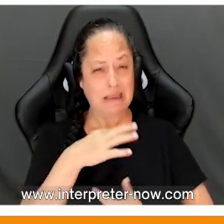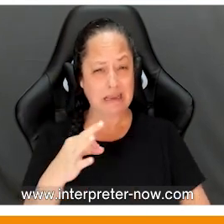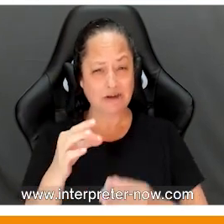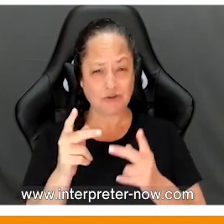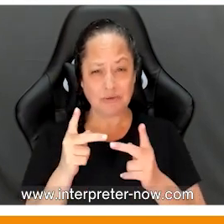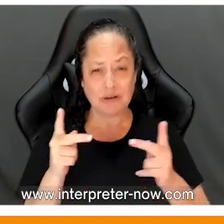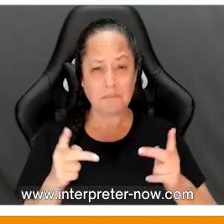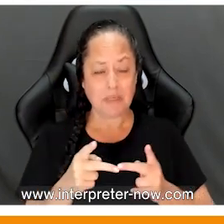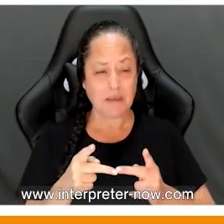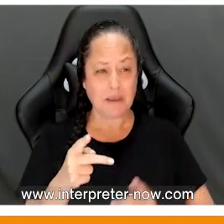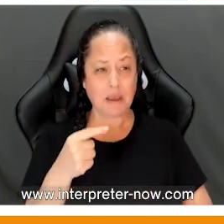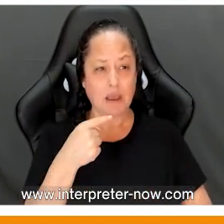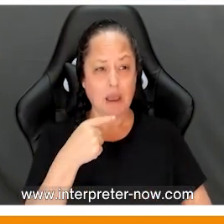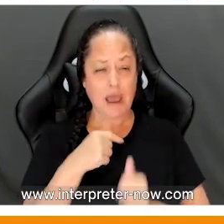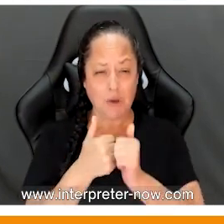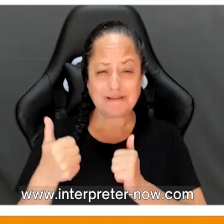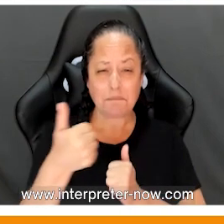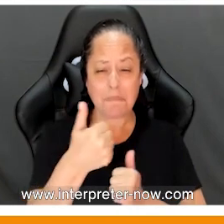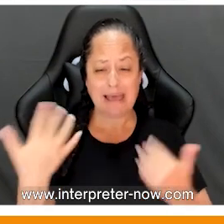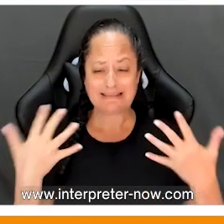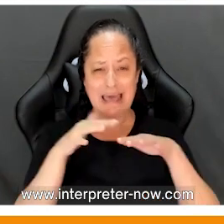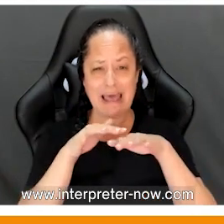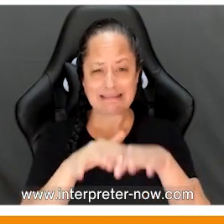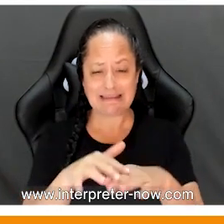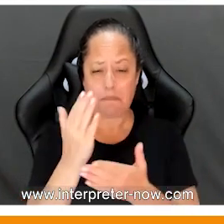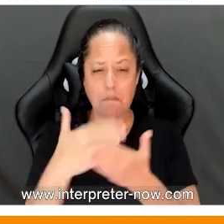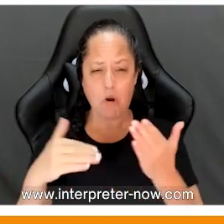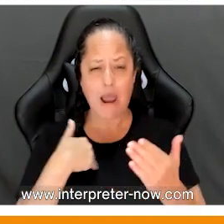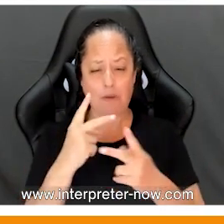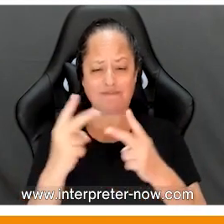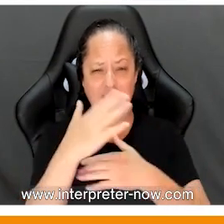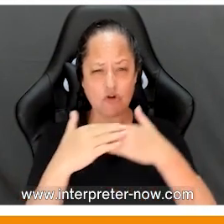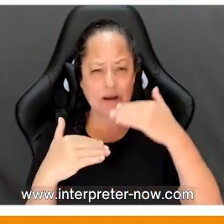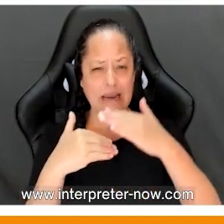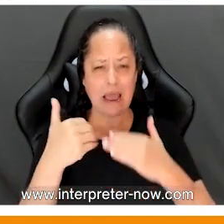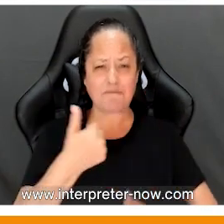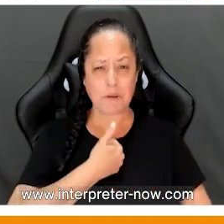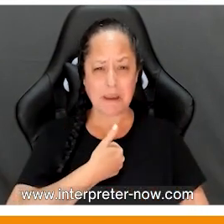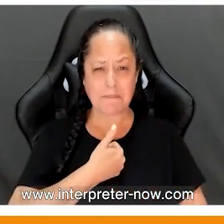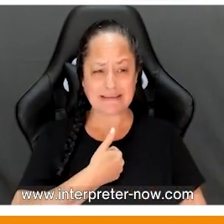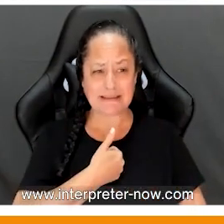Because at TikTok, I was past that assimilation phase, and I was very comfortable being my most authentic self.